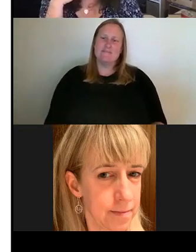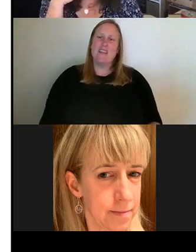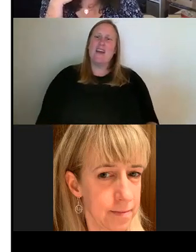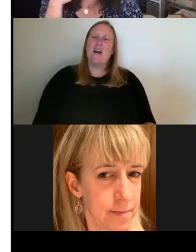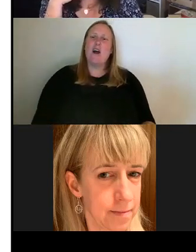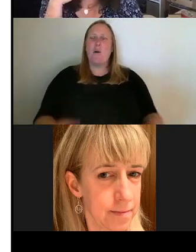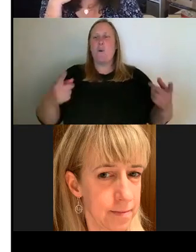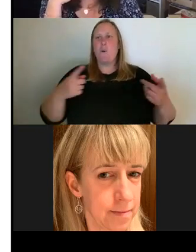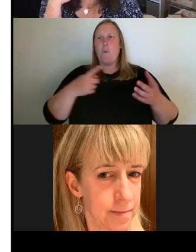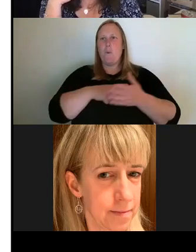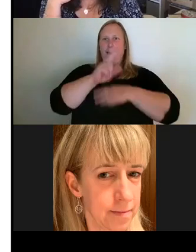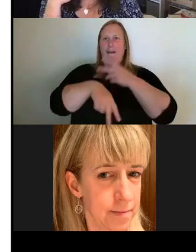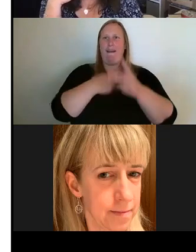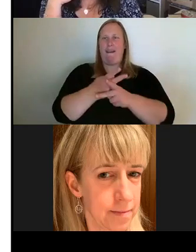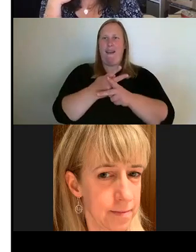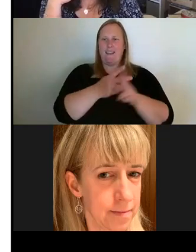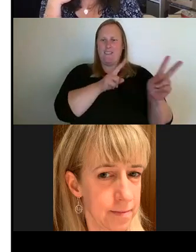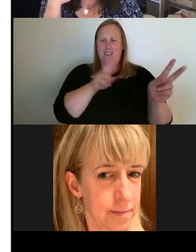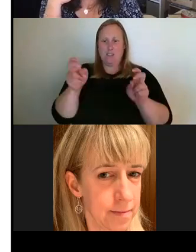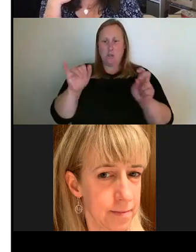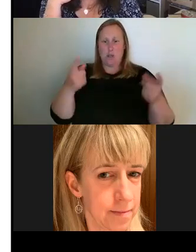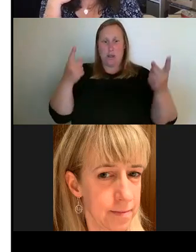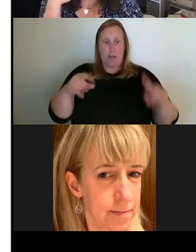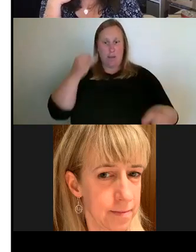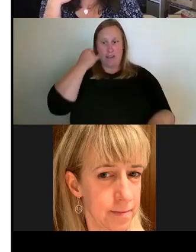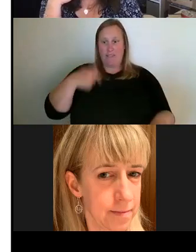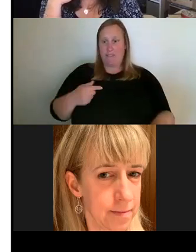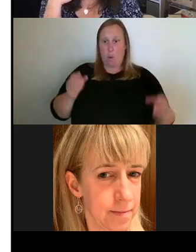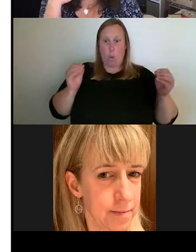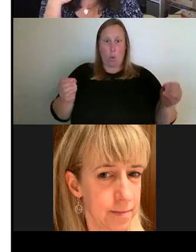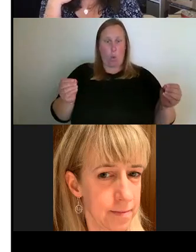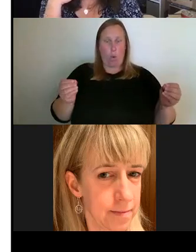happen if I don't have choice about moving from